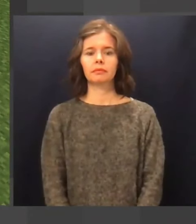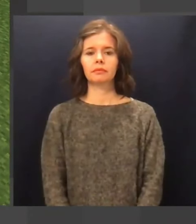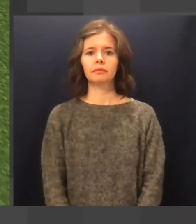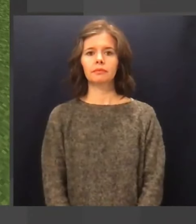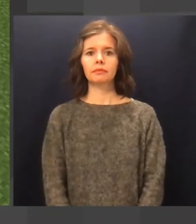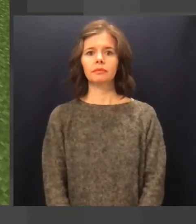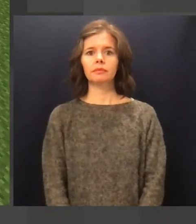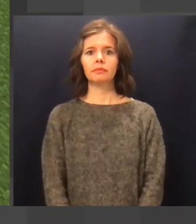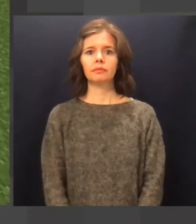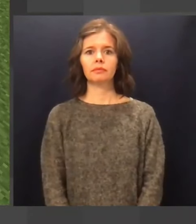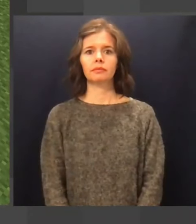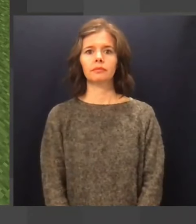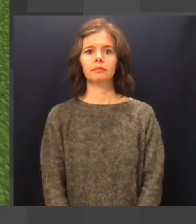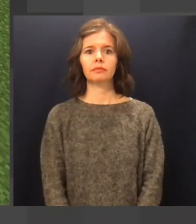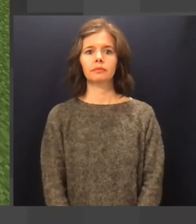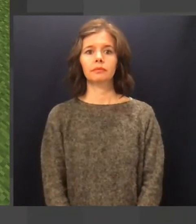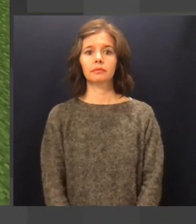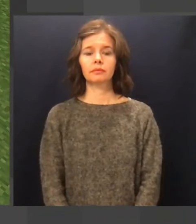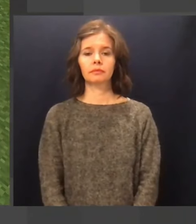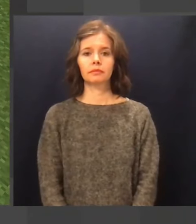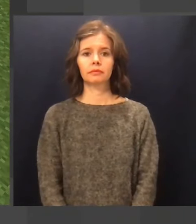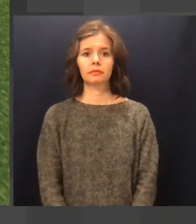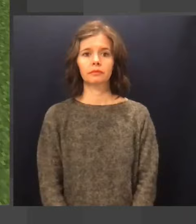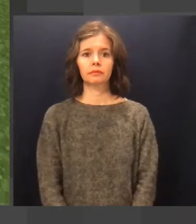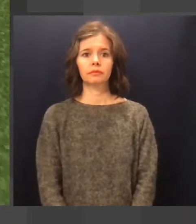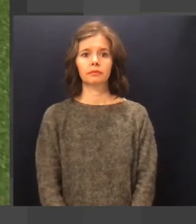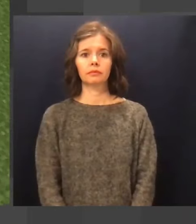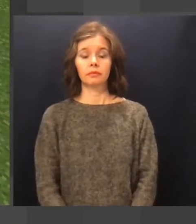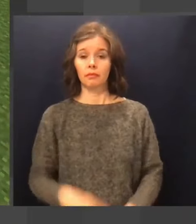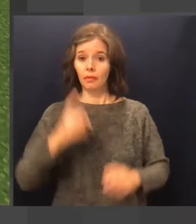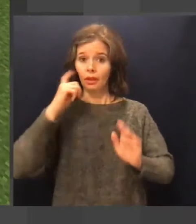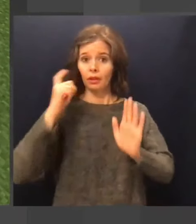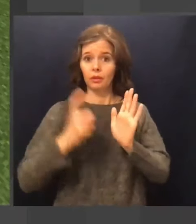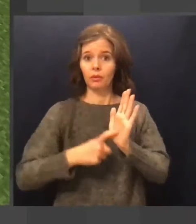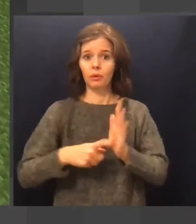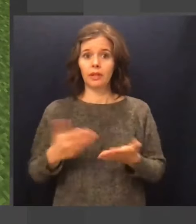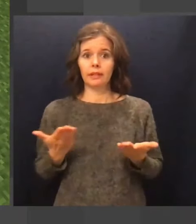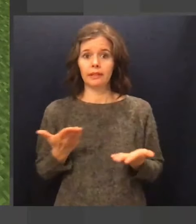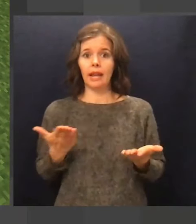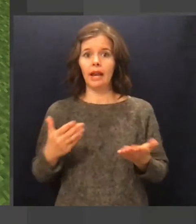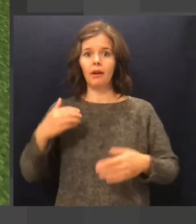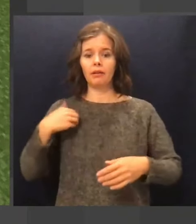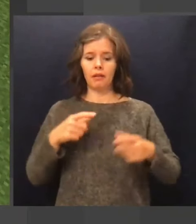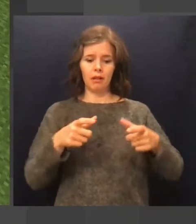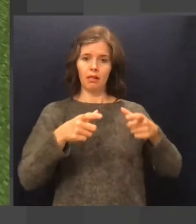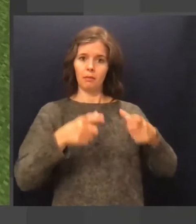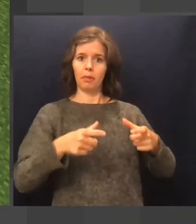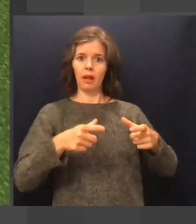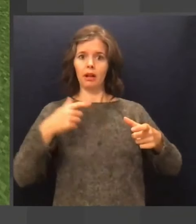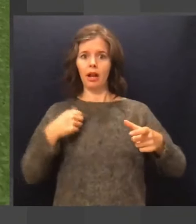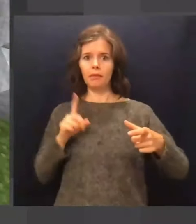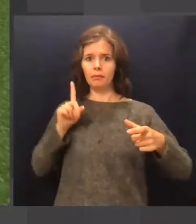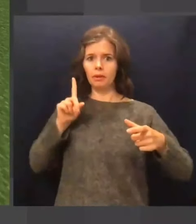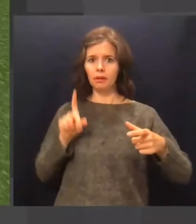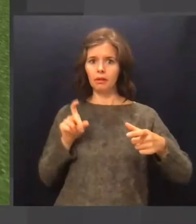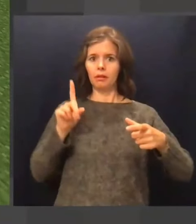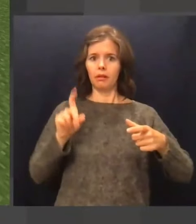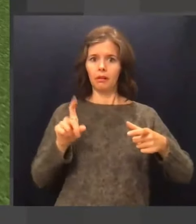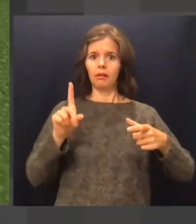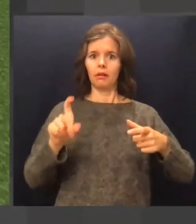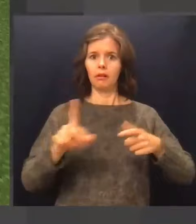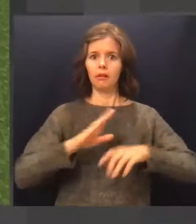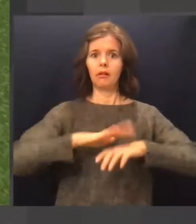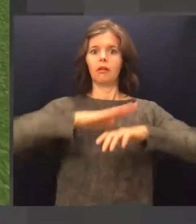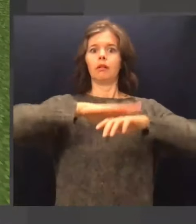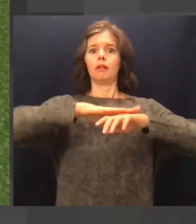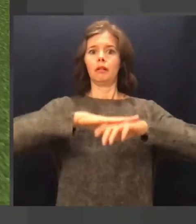NOW.